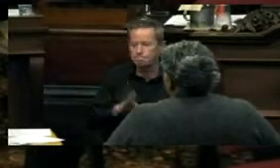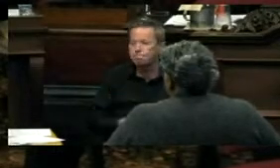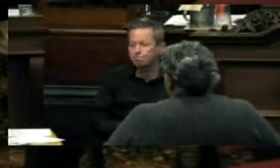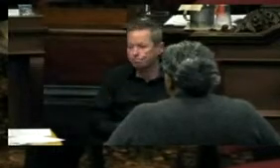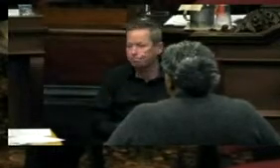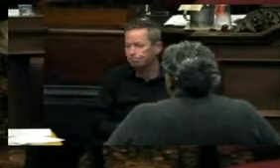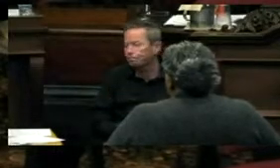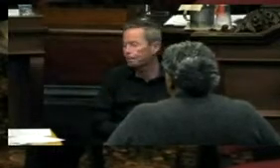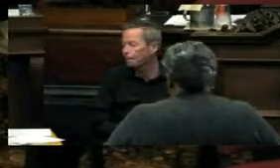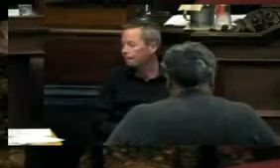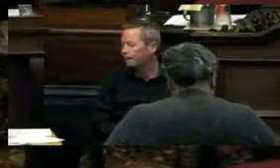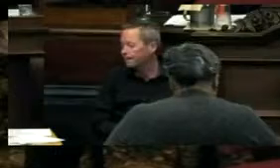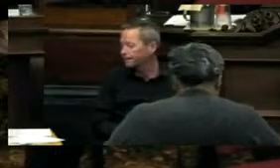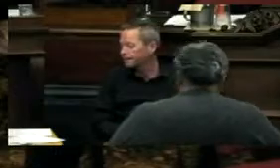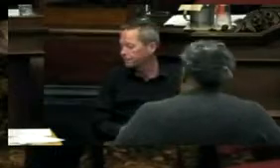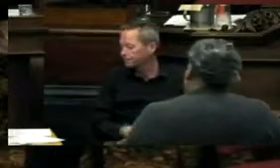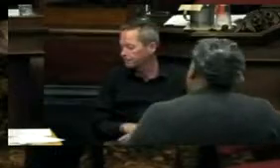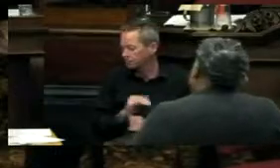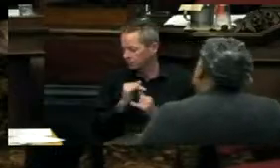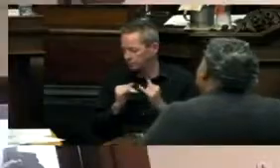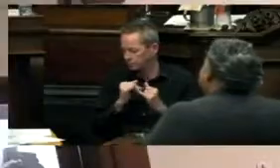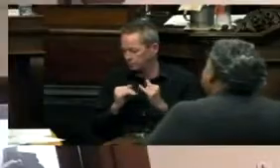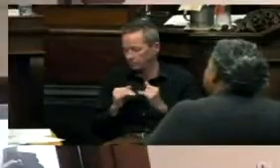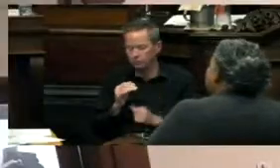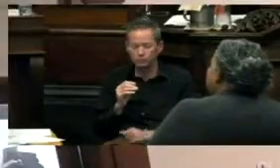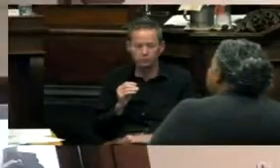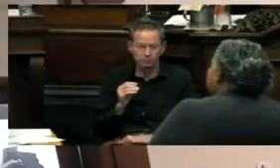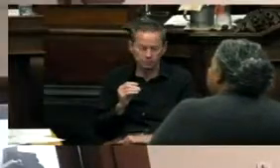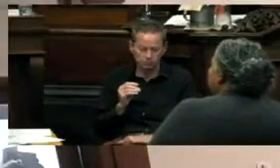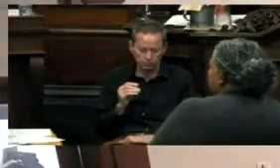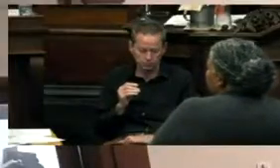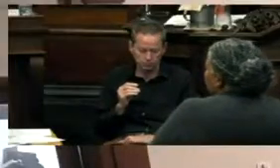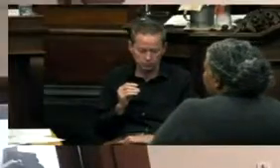the top of our list to move forward as far as a project